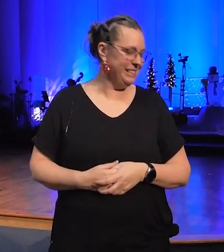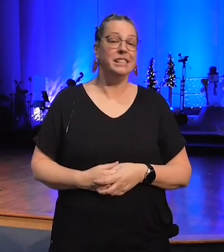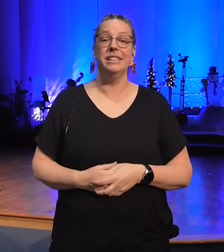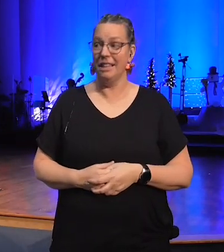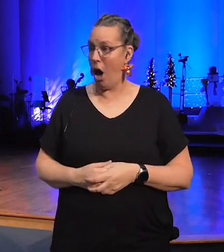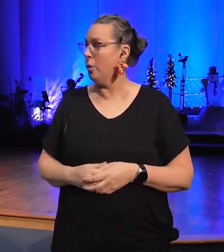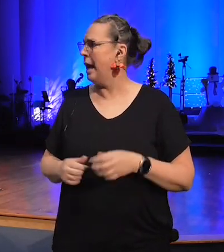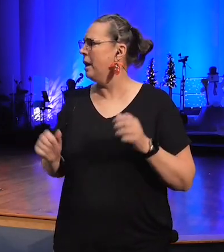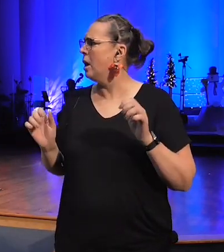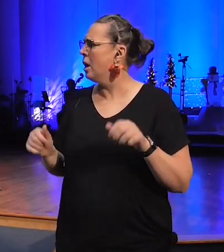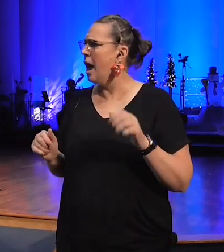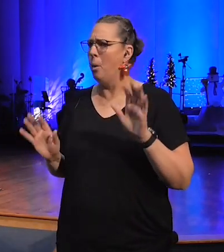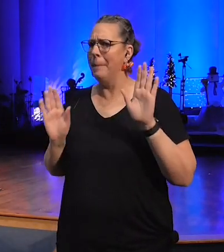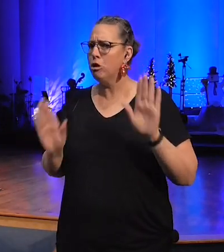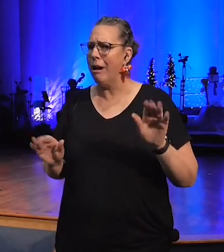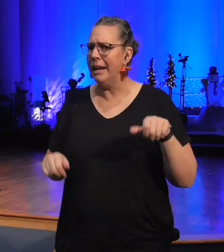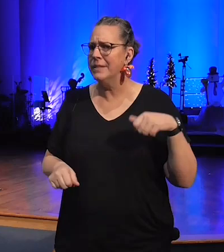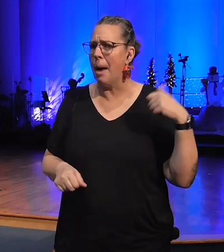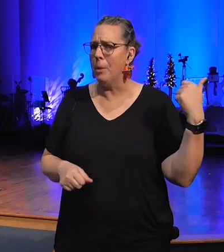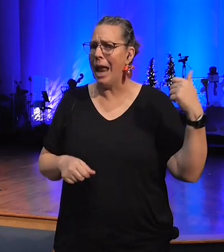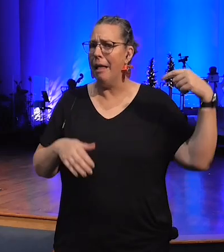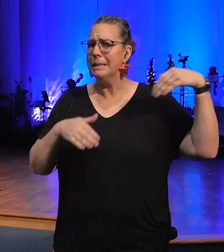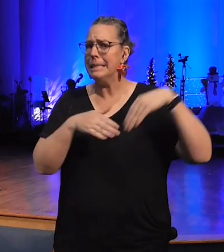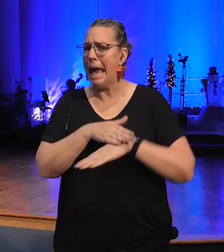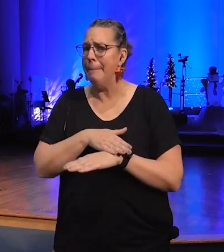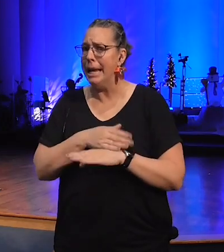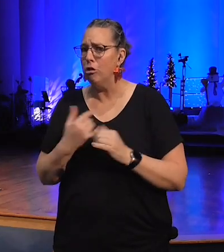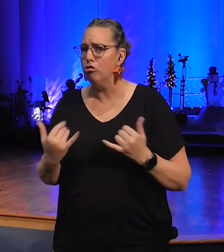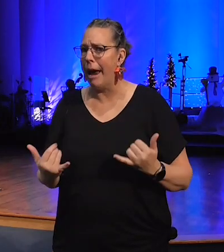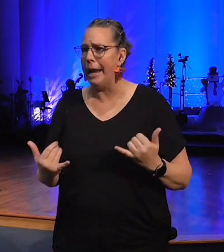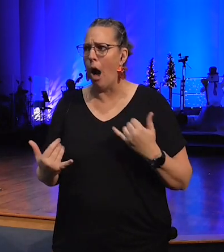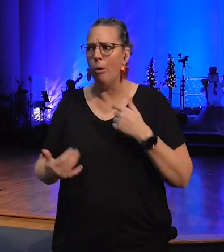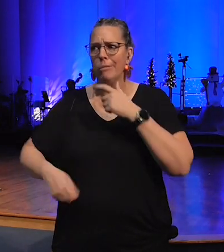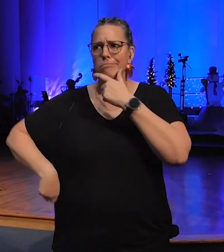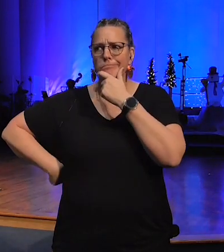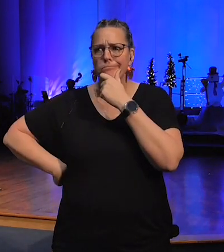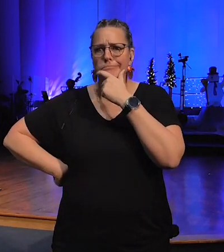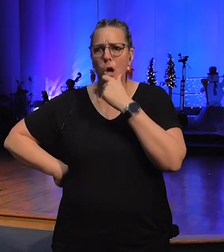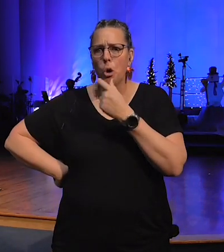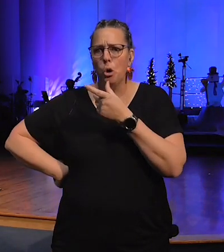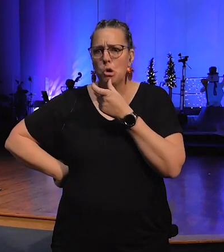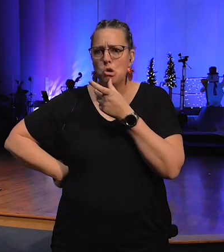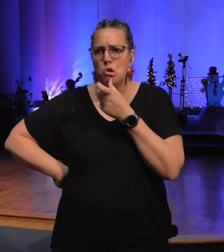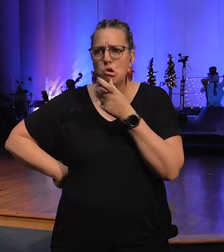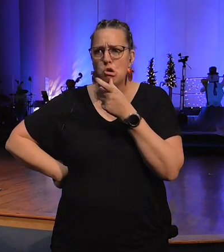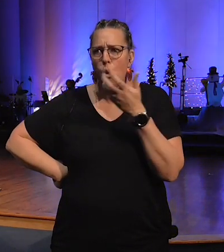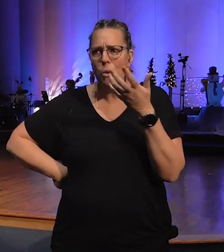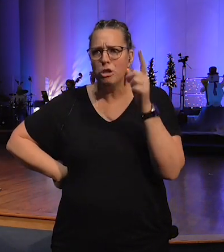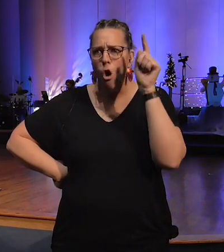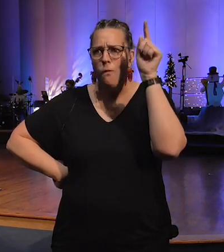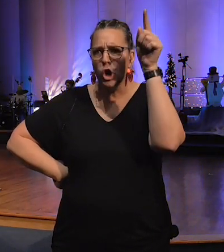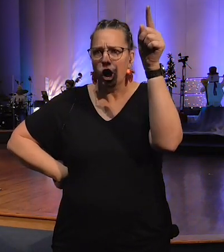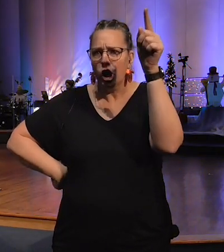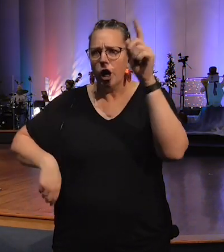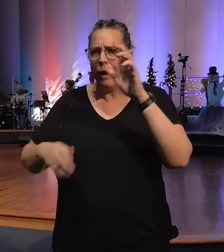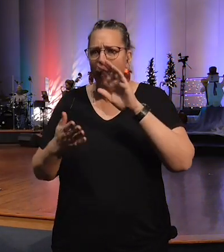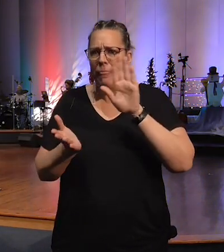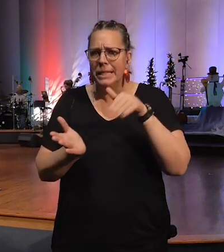extraordinaire be great if somebody else came in right now I don't know